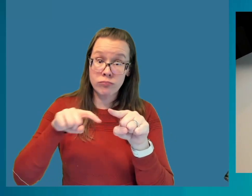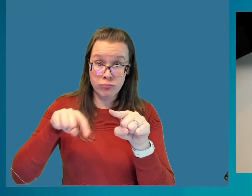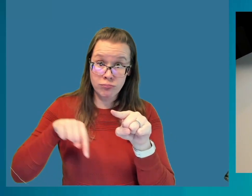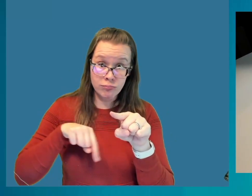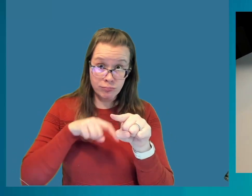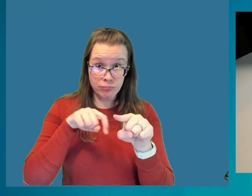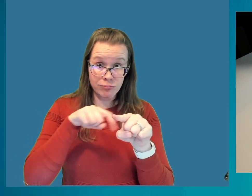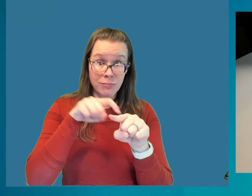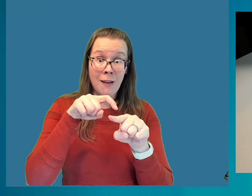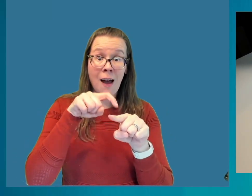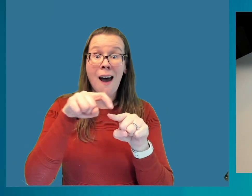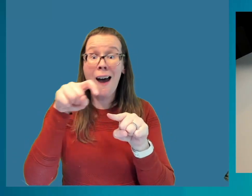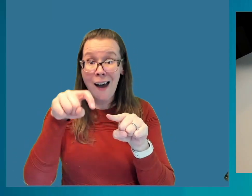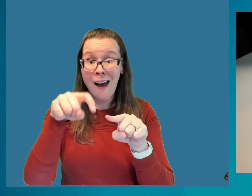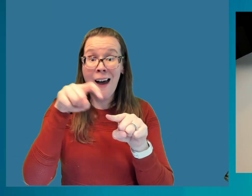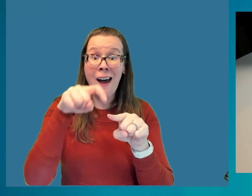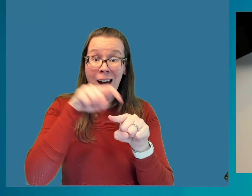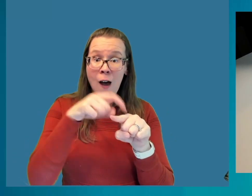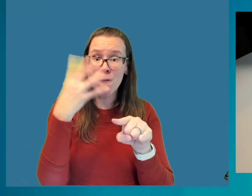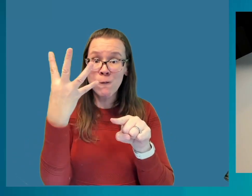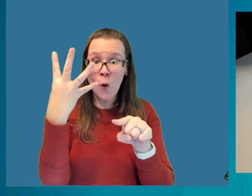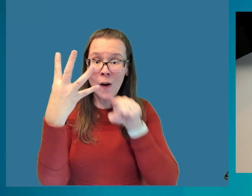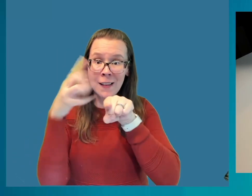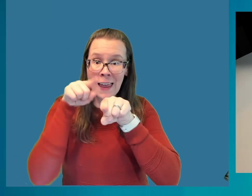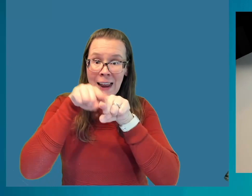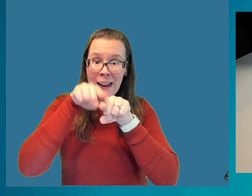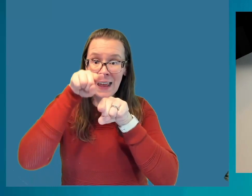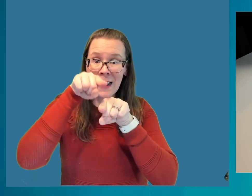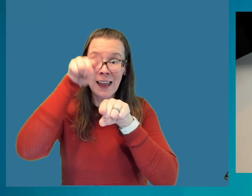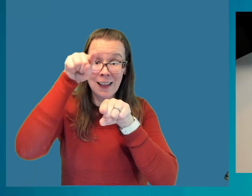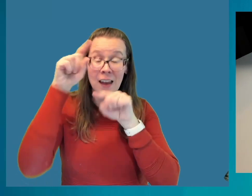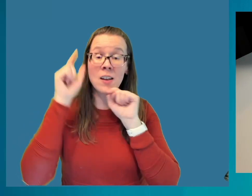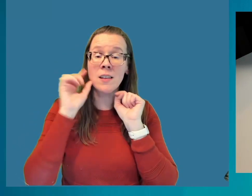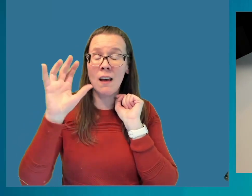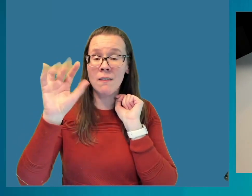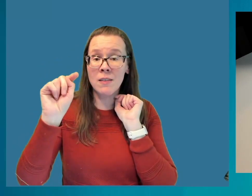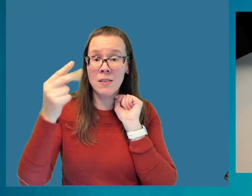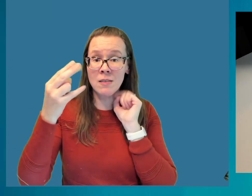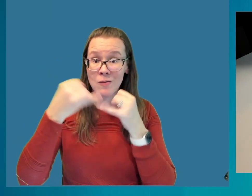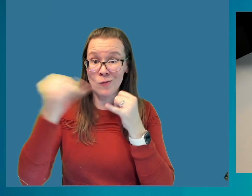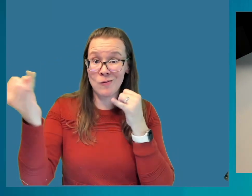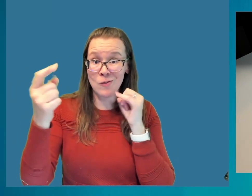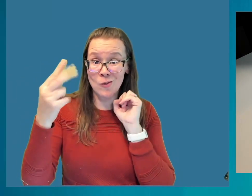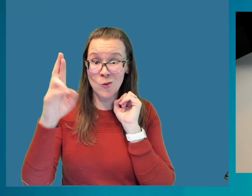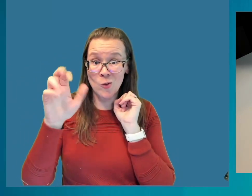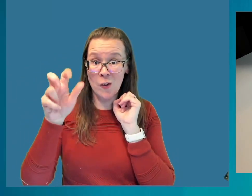and then go forward, go all the way around the letter, um cross over what you backstitched,